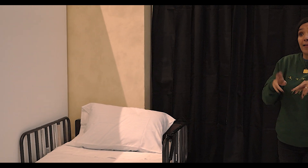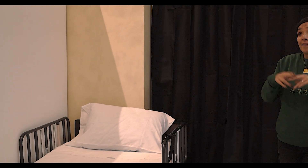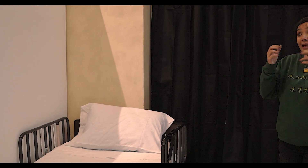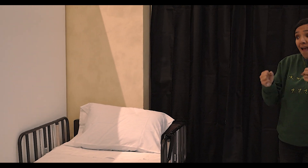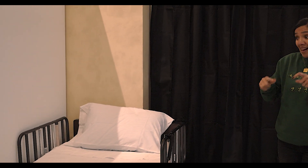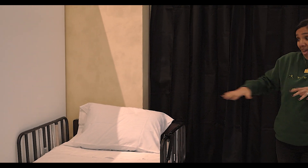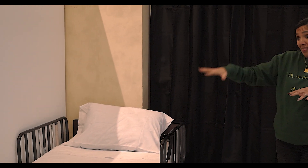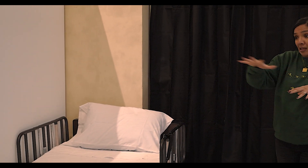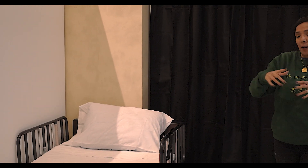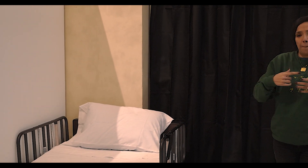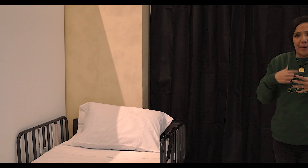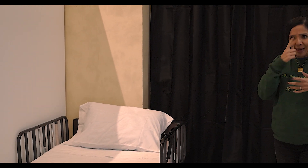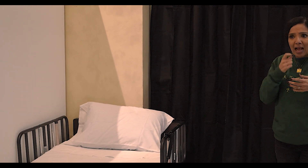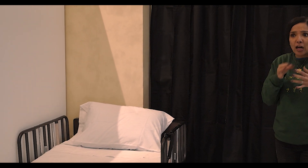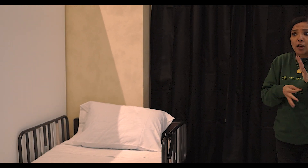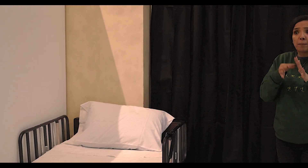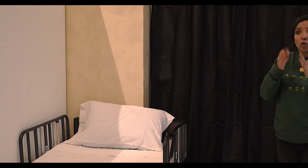that in America, there are no specialist services